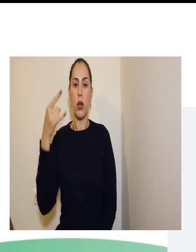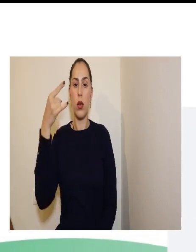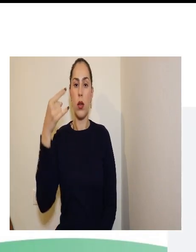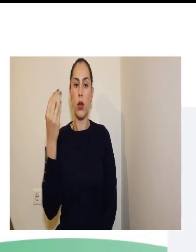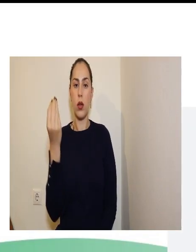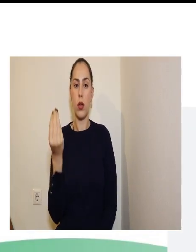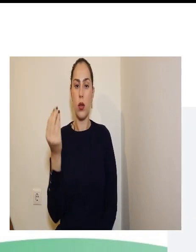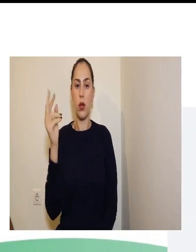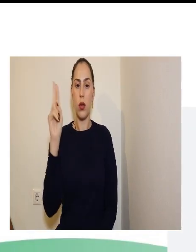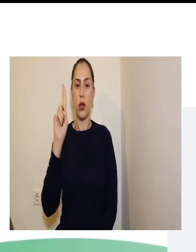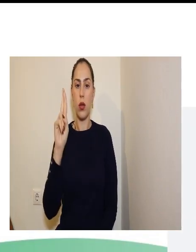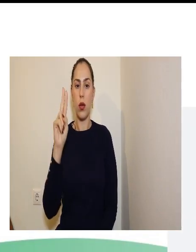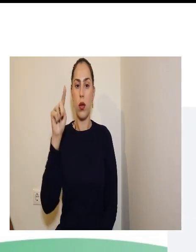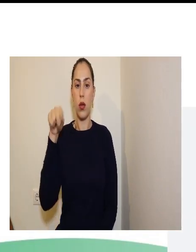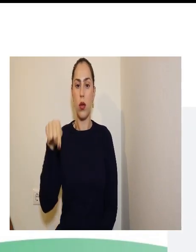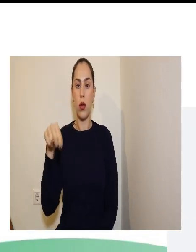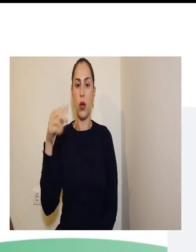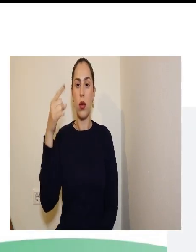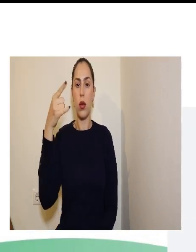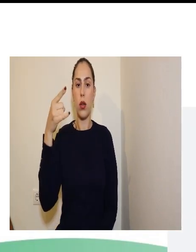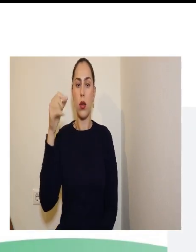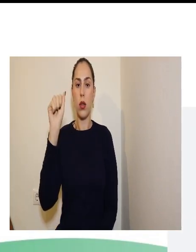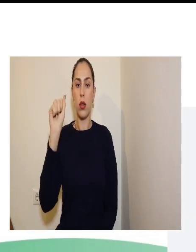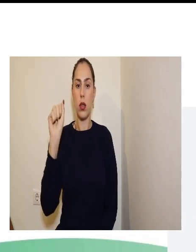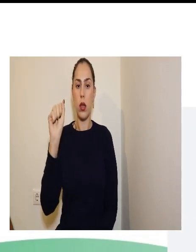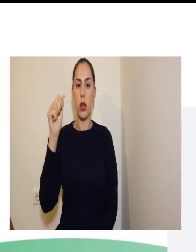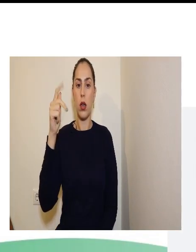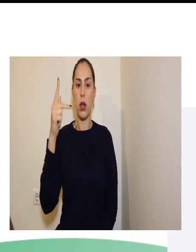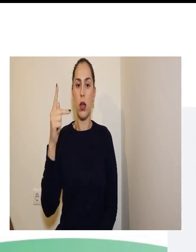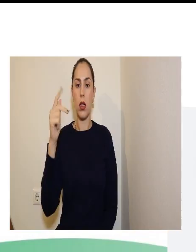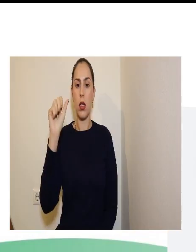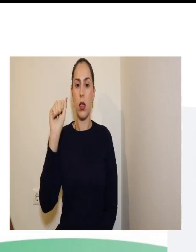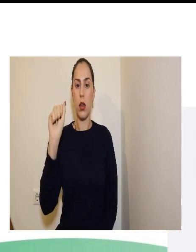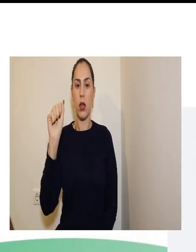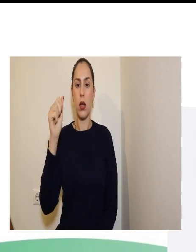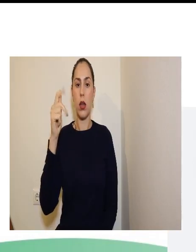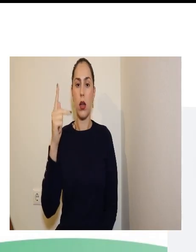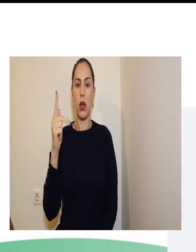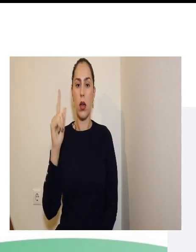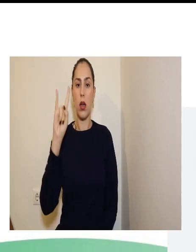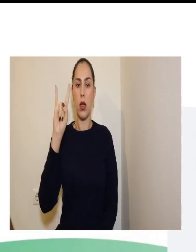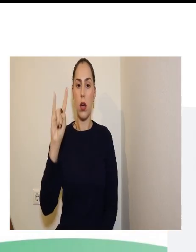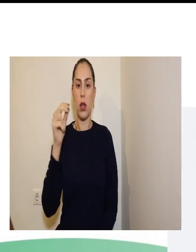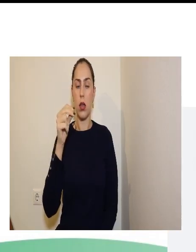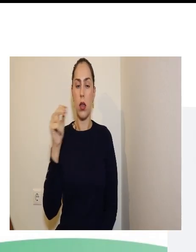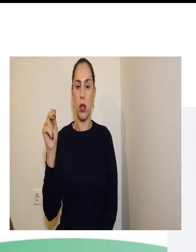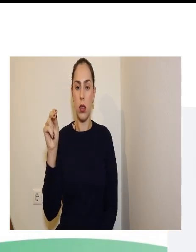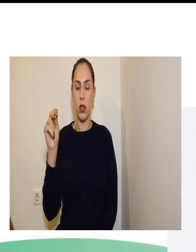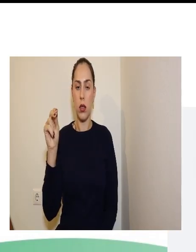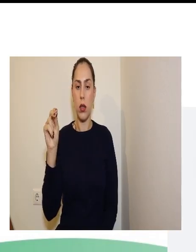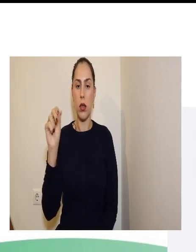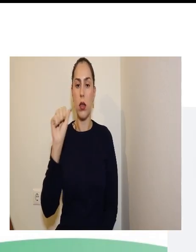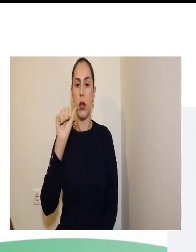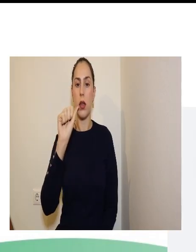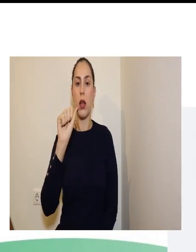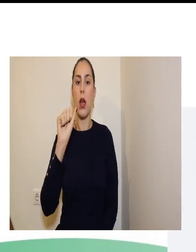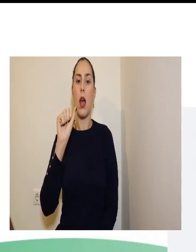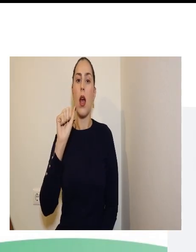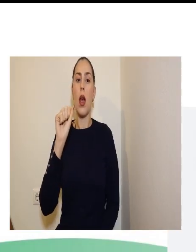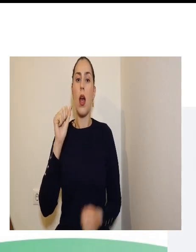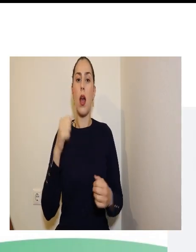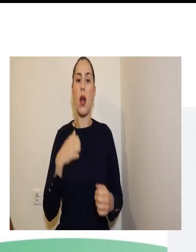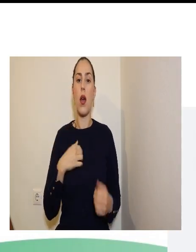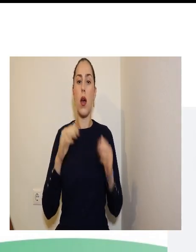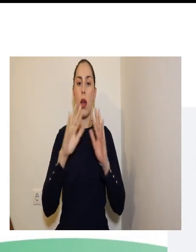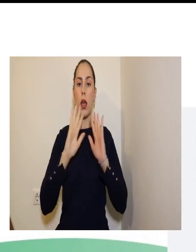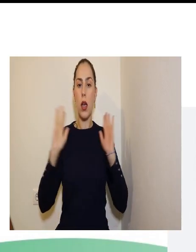Our company operates in the field of Renewable Energy Sources and energy saving systems, providing integrated solutions for industries, businesses and individuals.